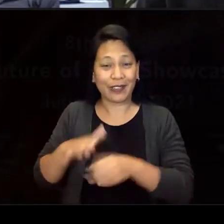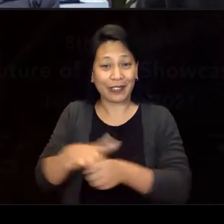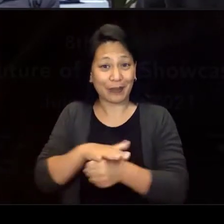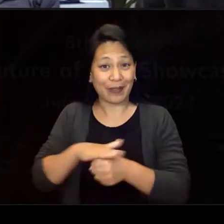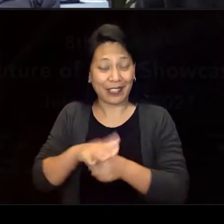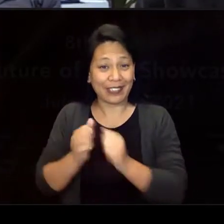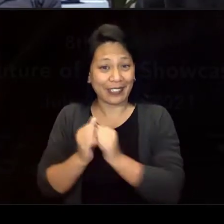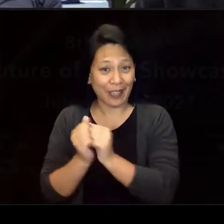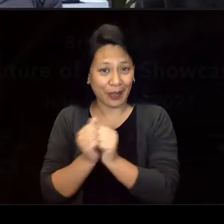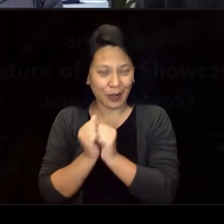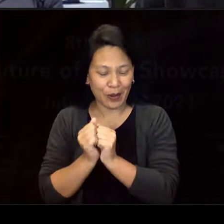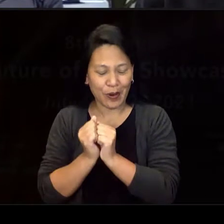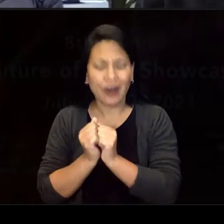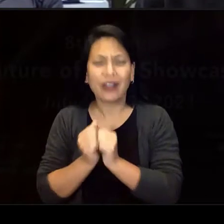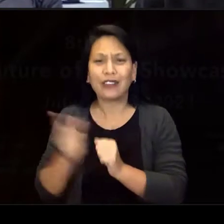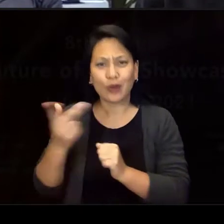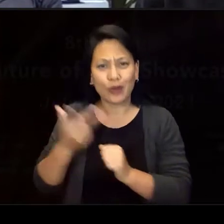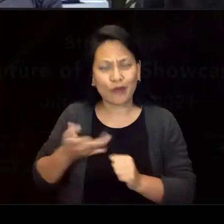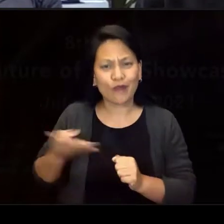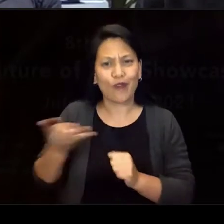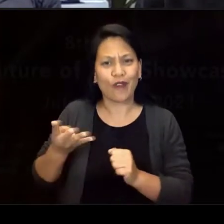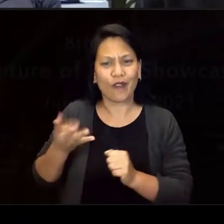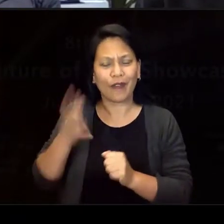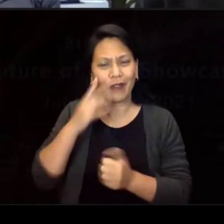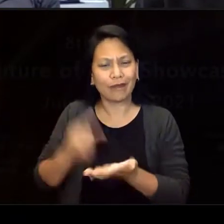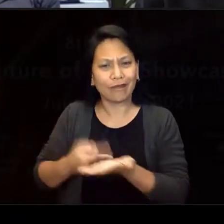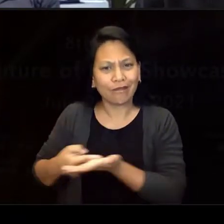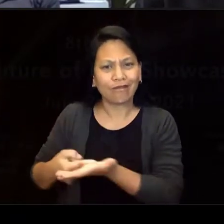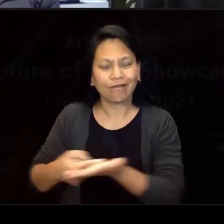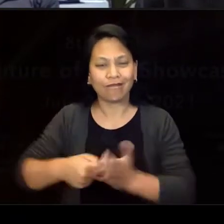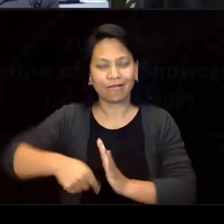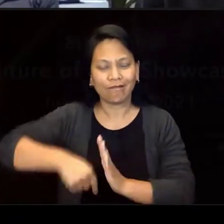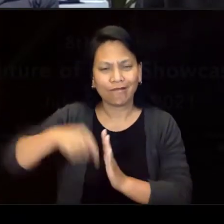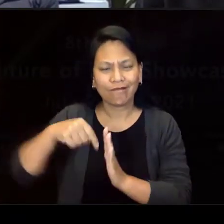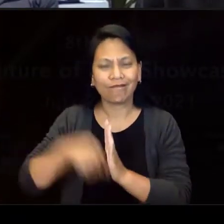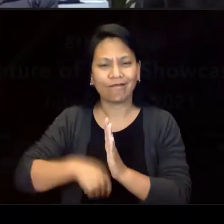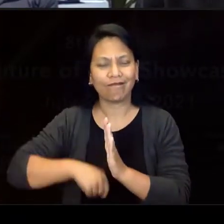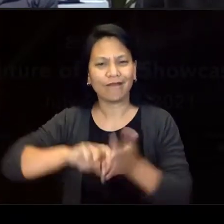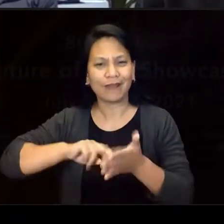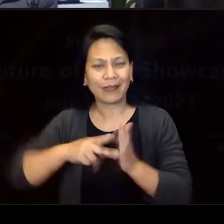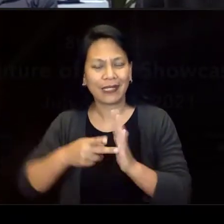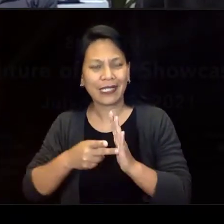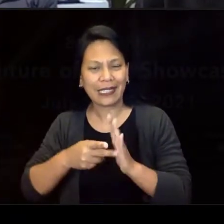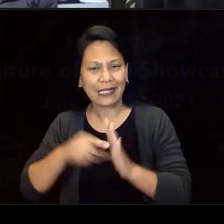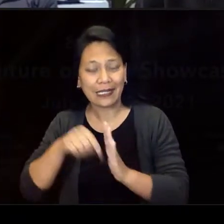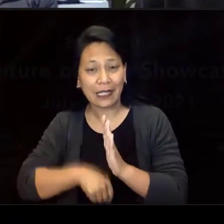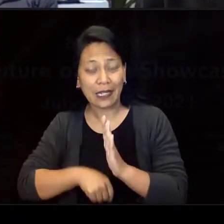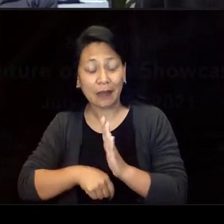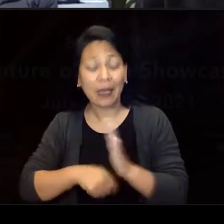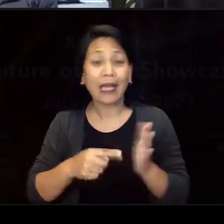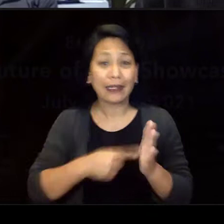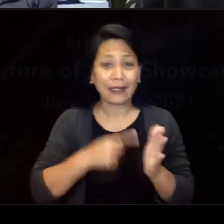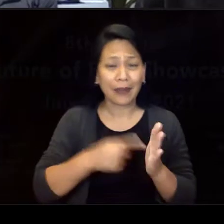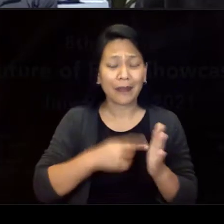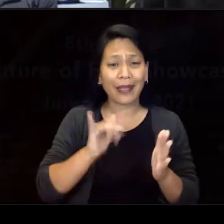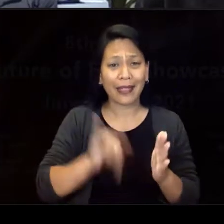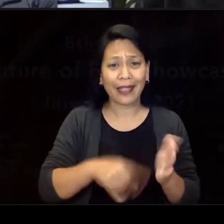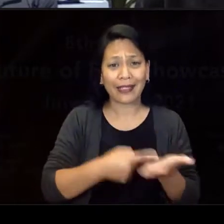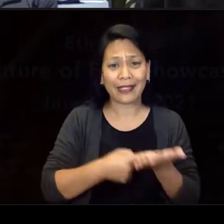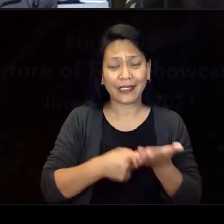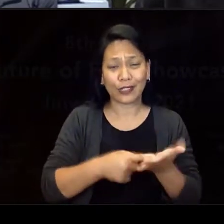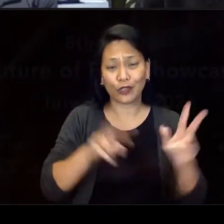but also getting into a very, very meaningful discussion that sometimes can not be safe, but I hope we not only are able to curate